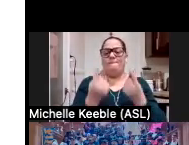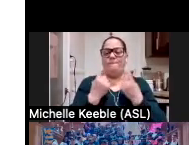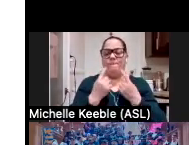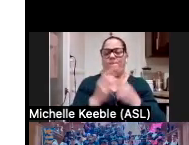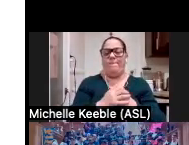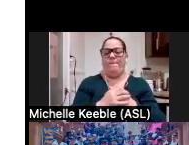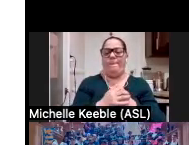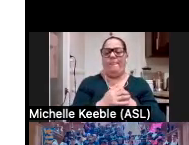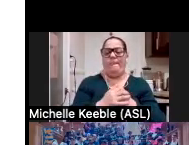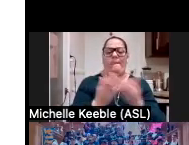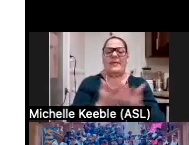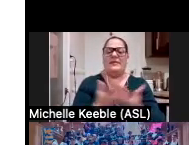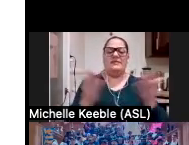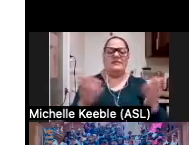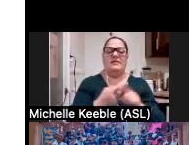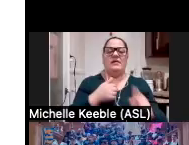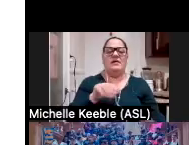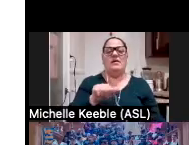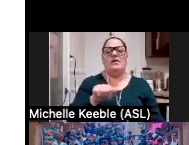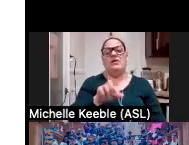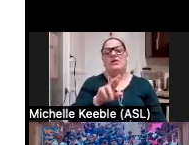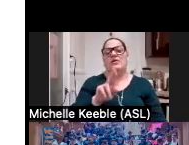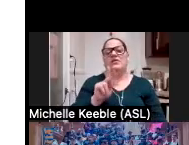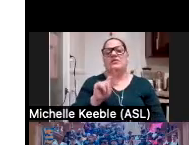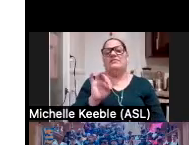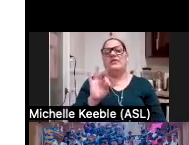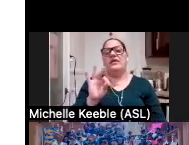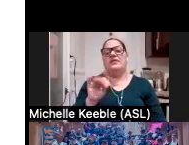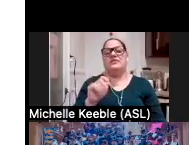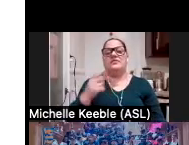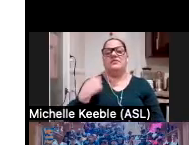artifacts from our collection and I'll be able to share a picture or share any information